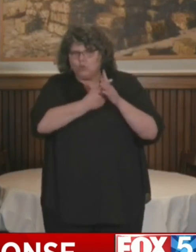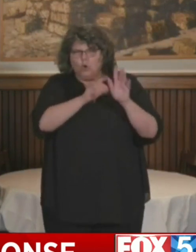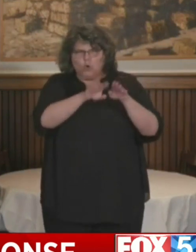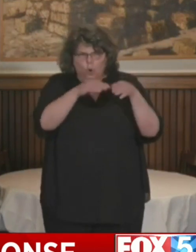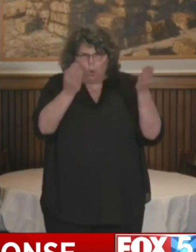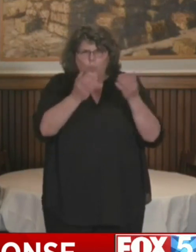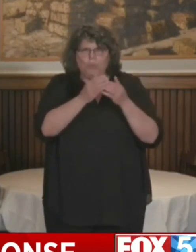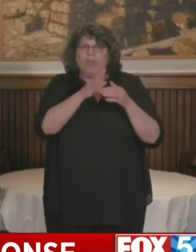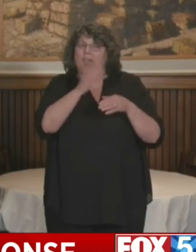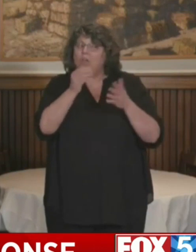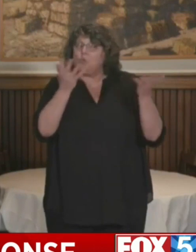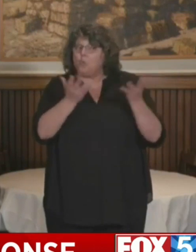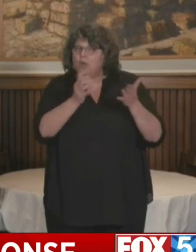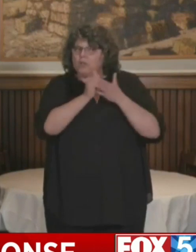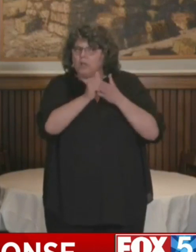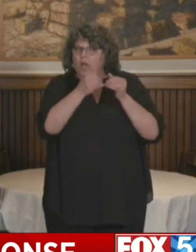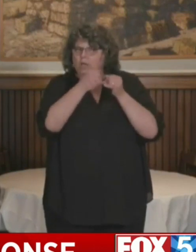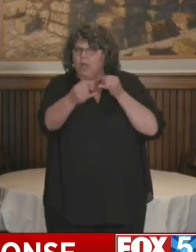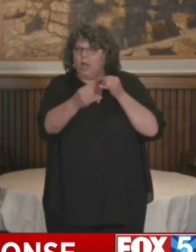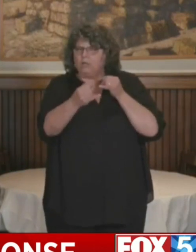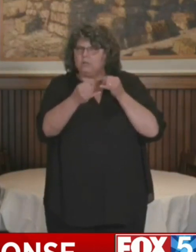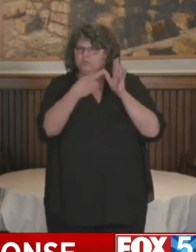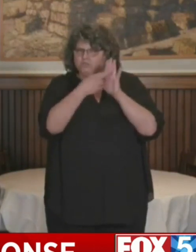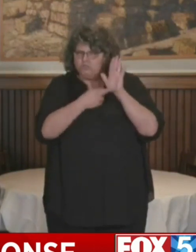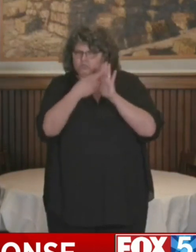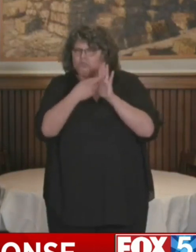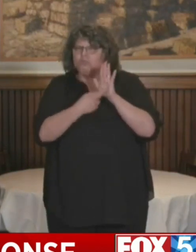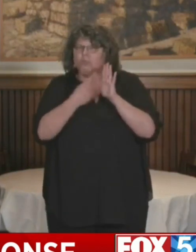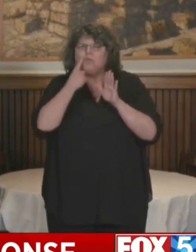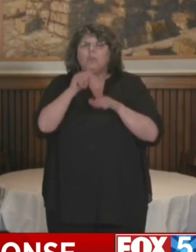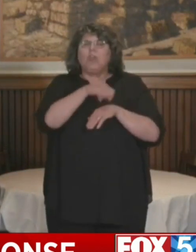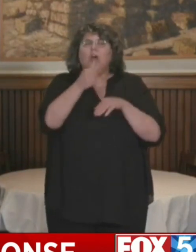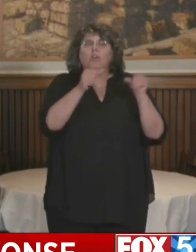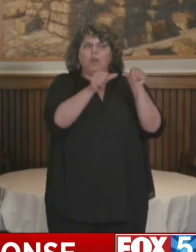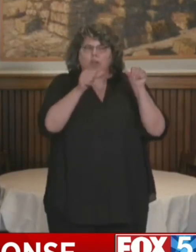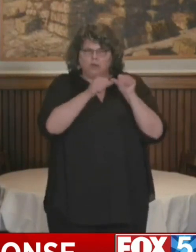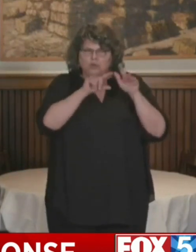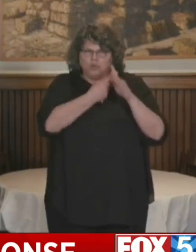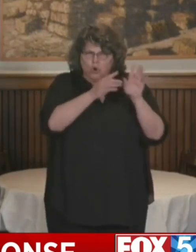BACK TO YOU IN THE NEXT MANY WEEKS WITH ADDITIONAL SECTORS